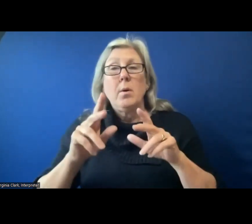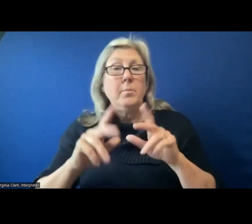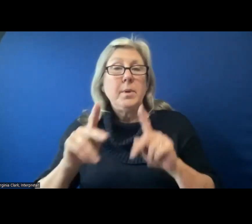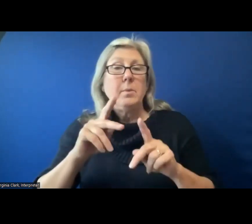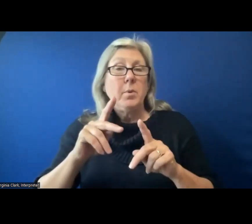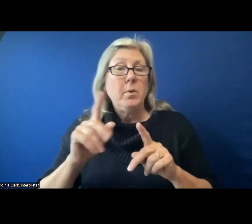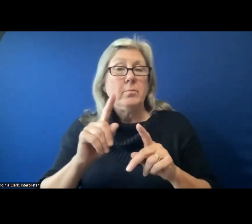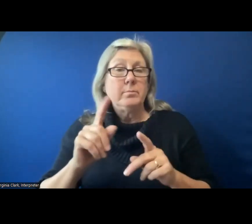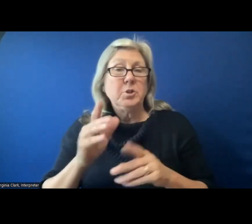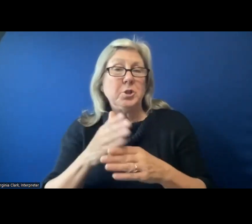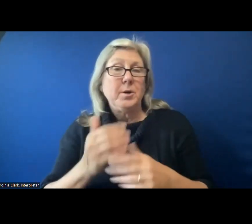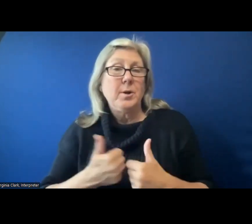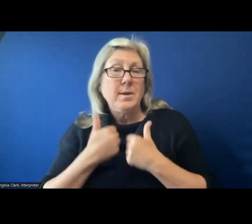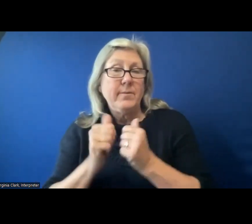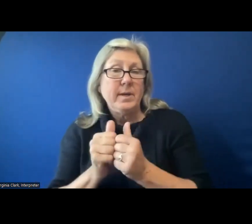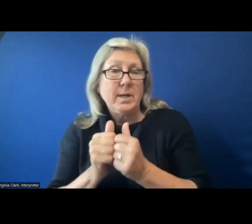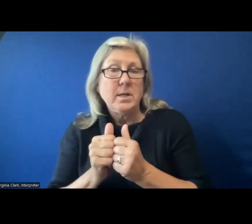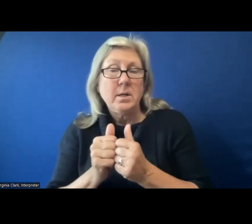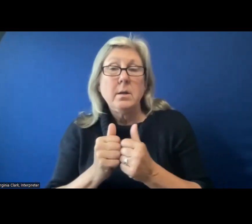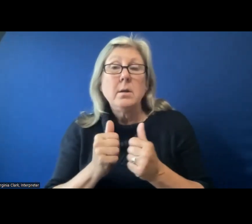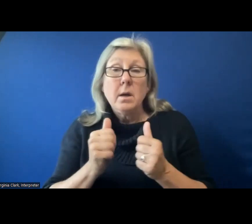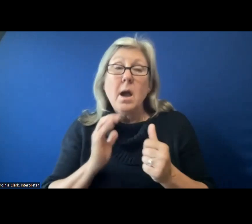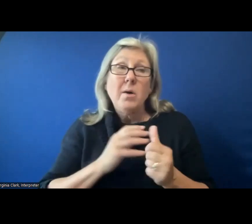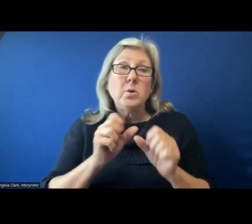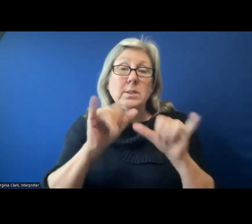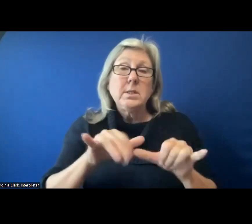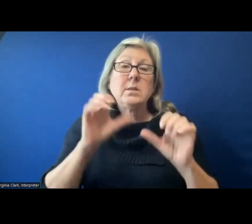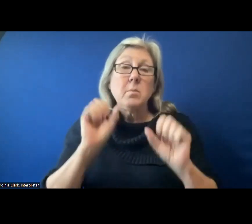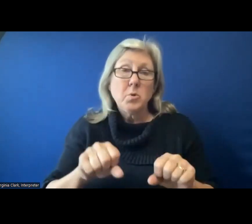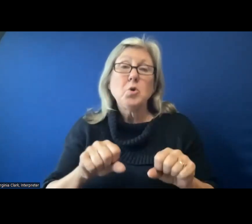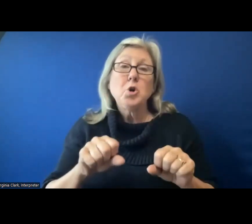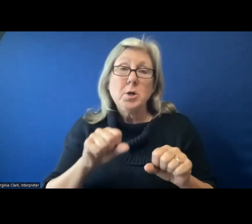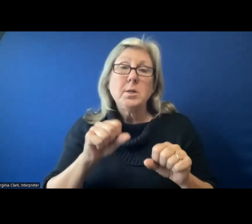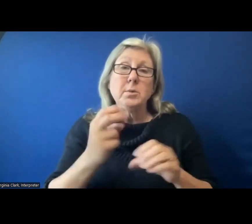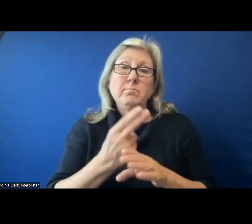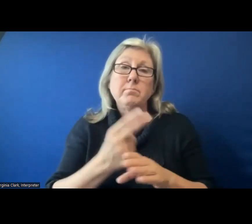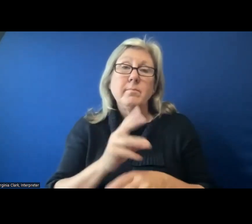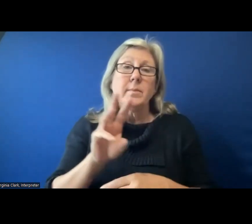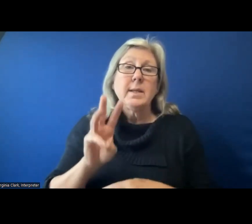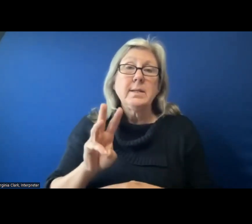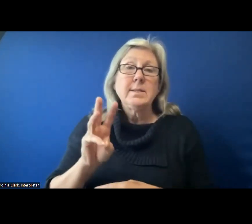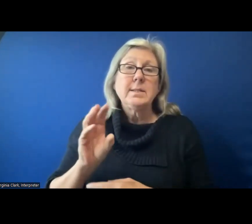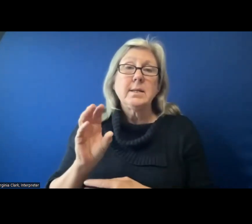And our system could absorb 600 units where people might, you know, migrate.